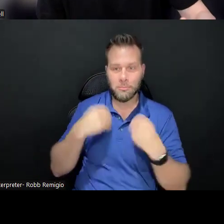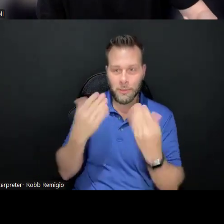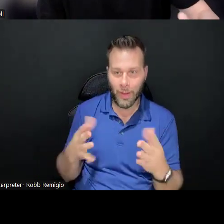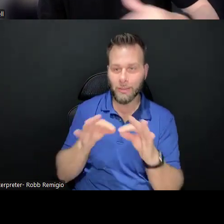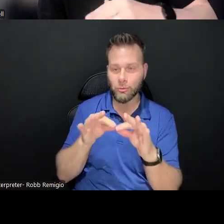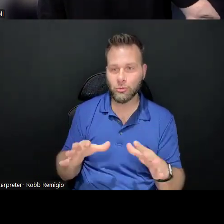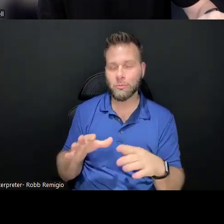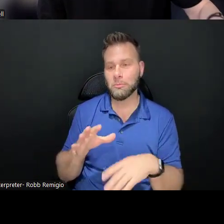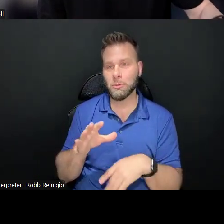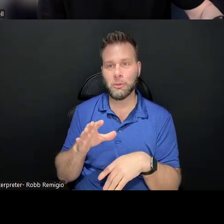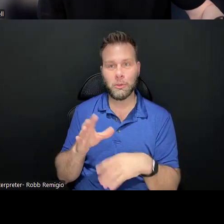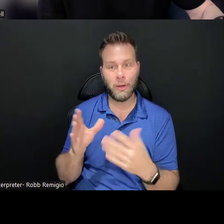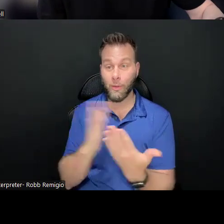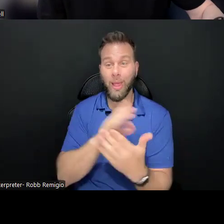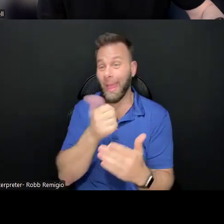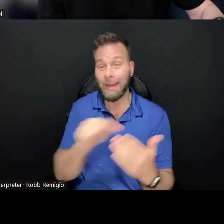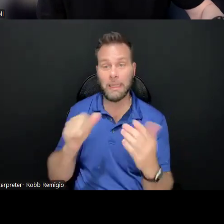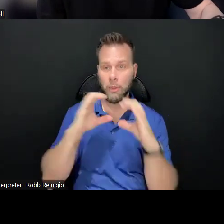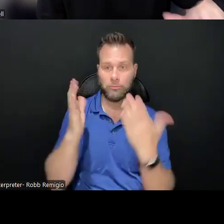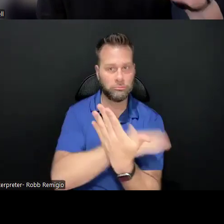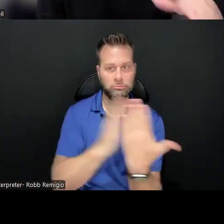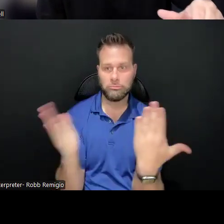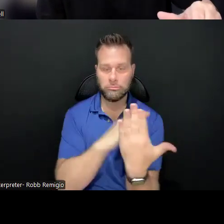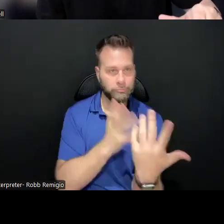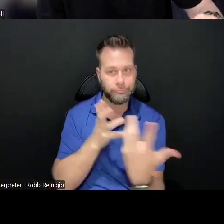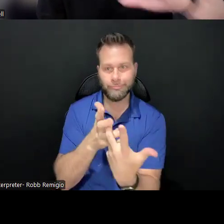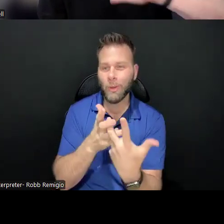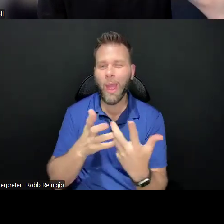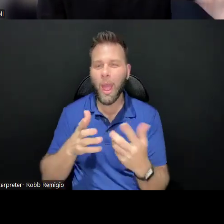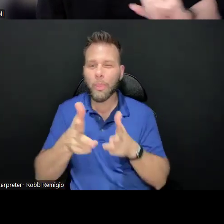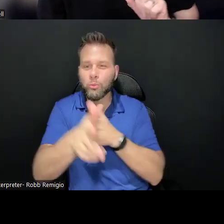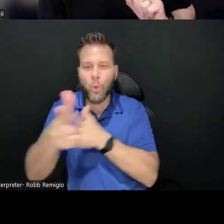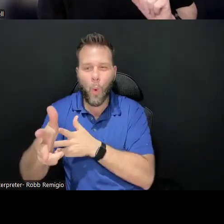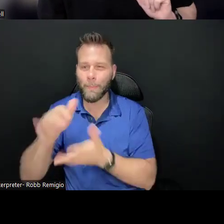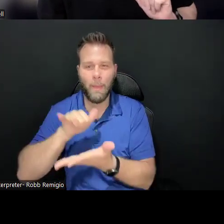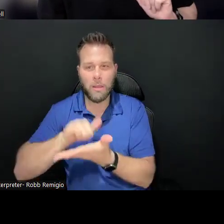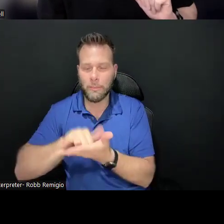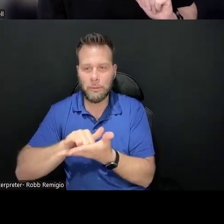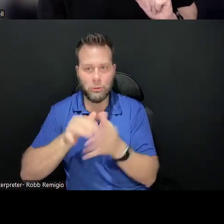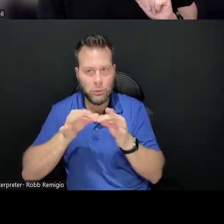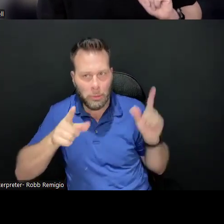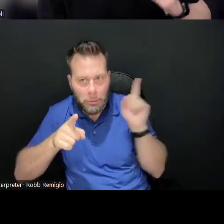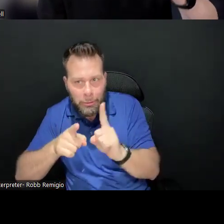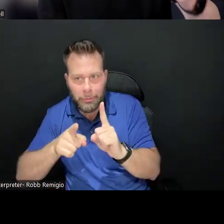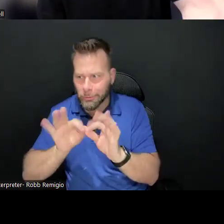have to engage the full spectrum Because currently there's no way to do that on the roadside, and it is dangerous.